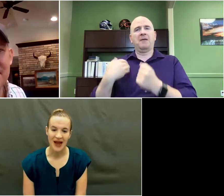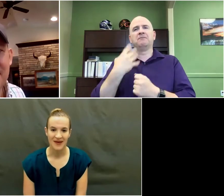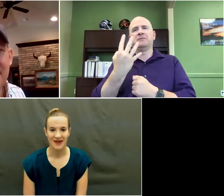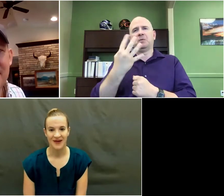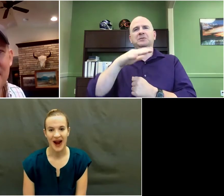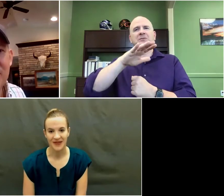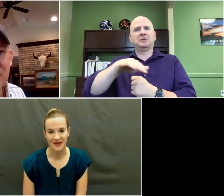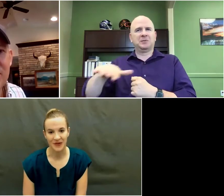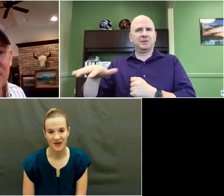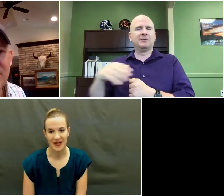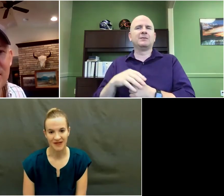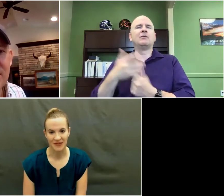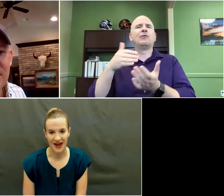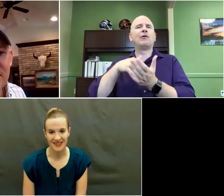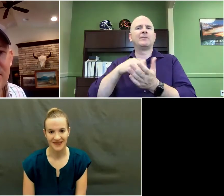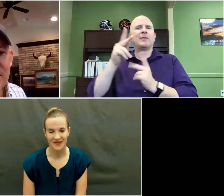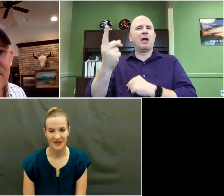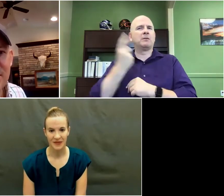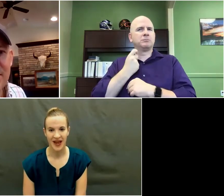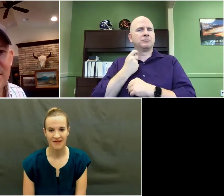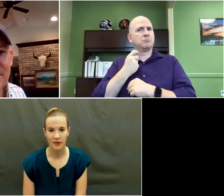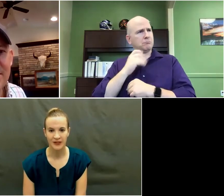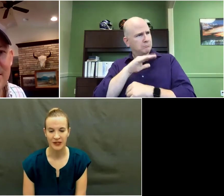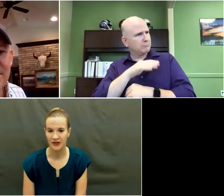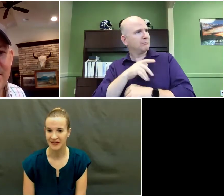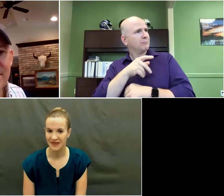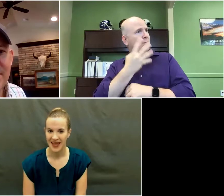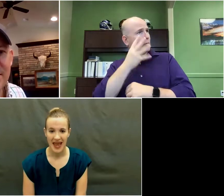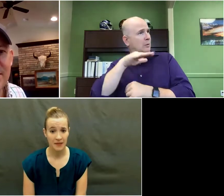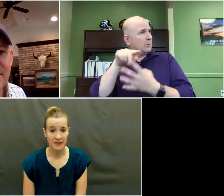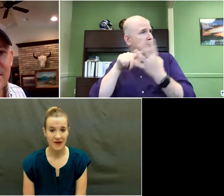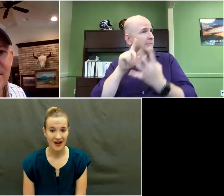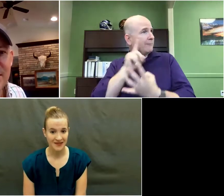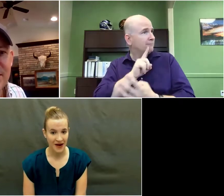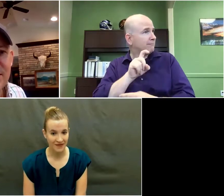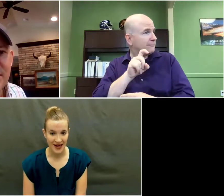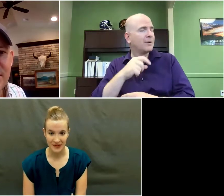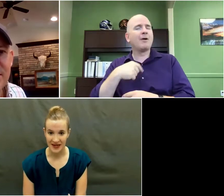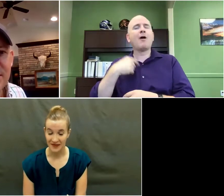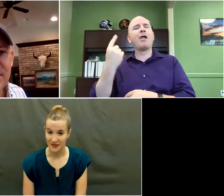met her at the school for the deaf and blind. We have four children. And people often ask me when I